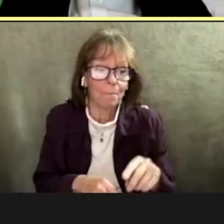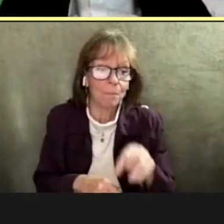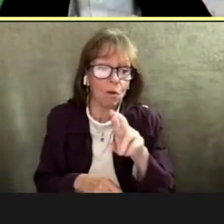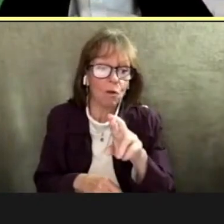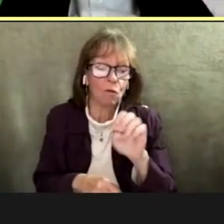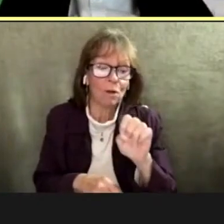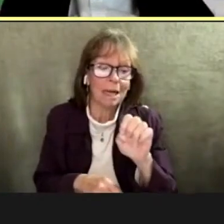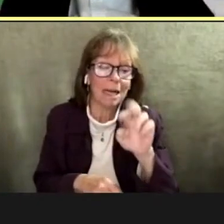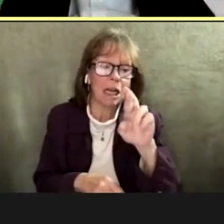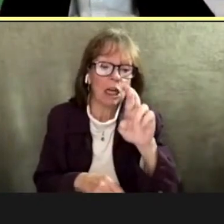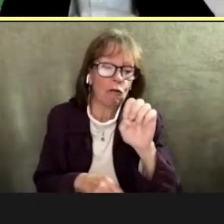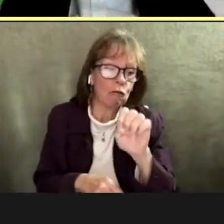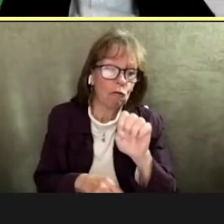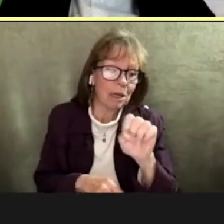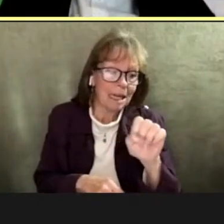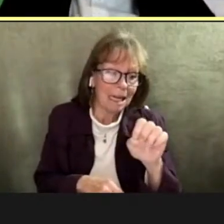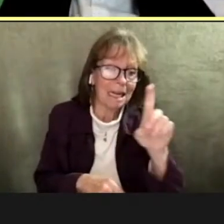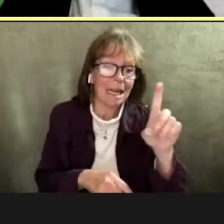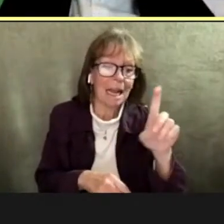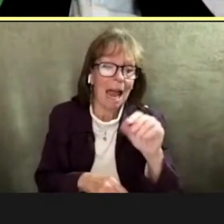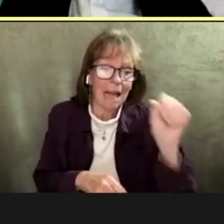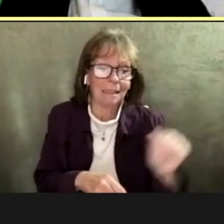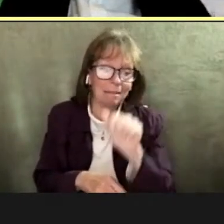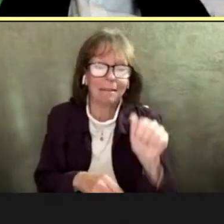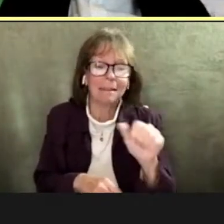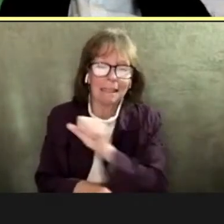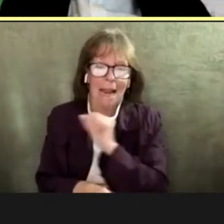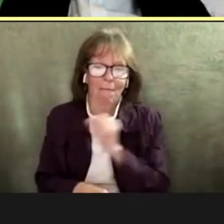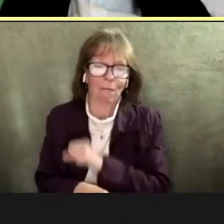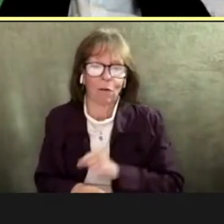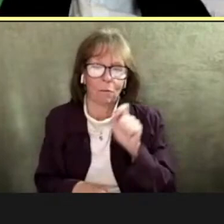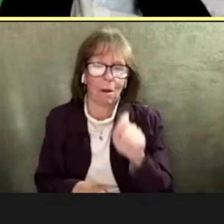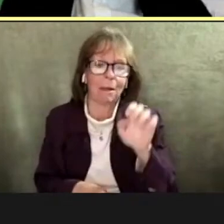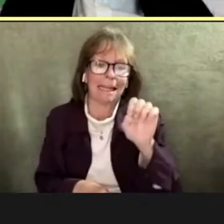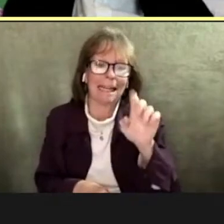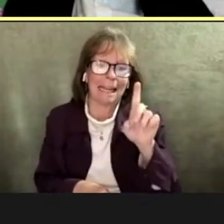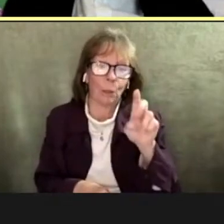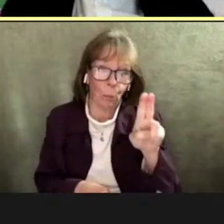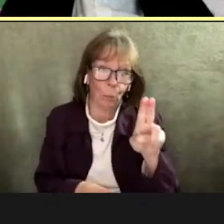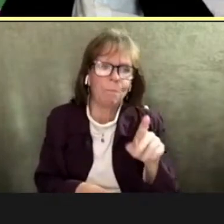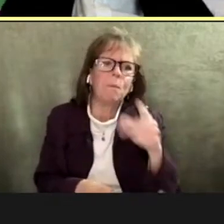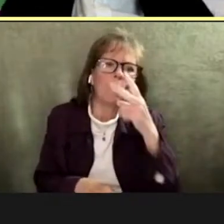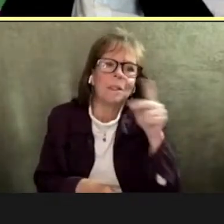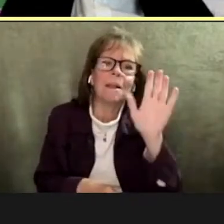contact Lily Read at read@stanford.edu. Here's their social media.